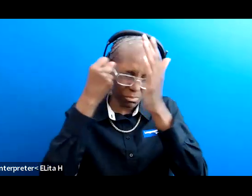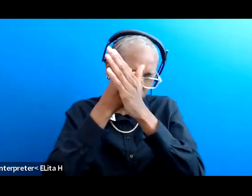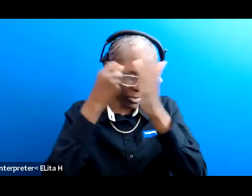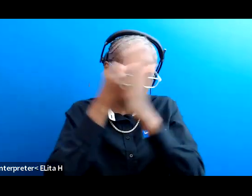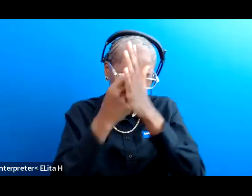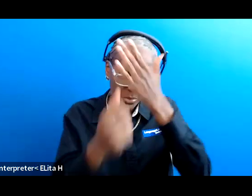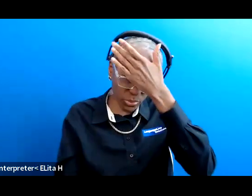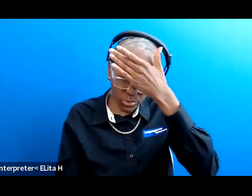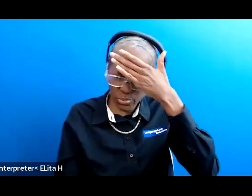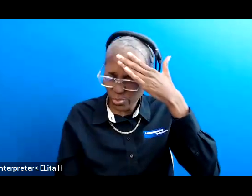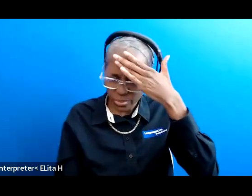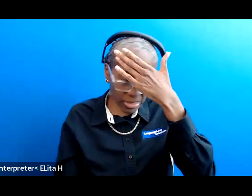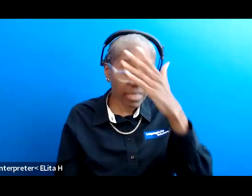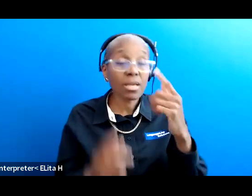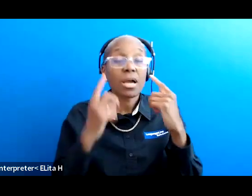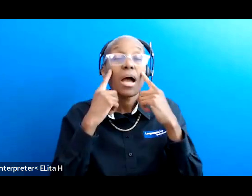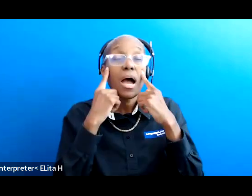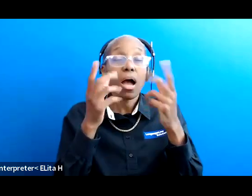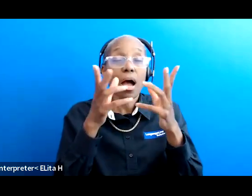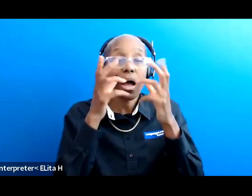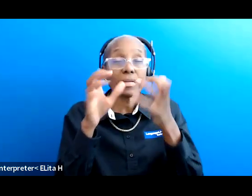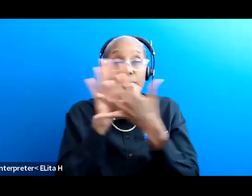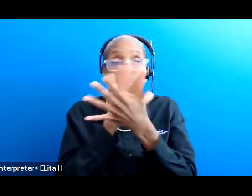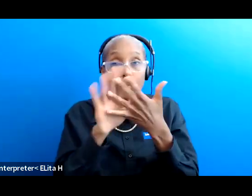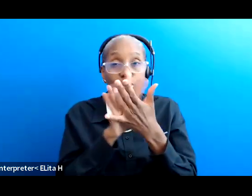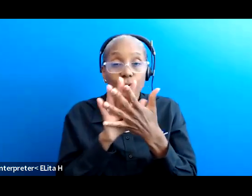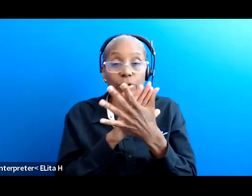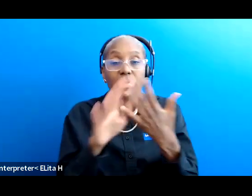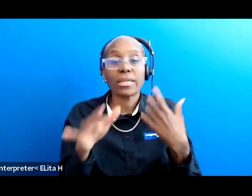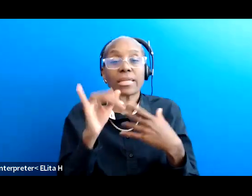vision, goosebumps, if your pulse is changing, if you're feeling